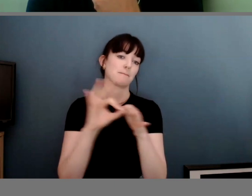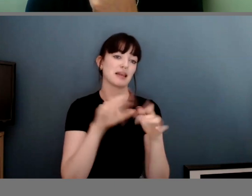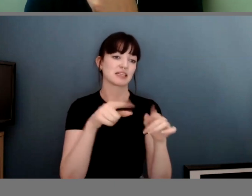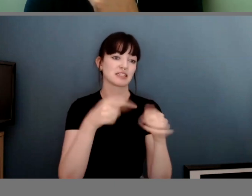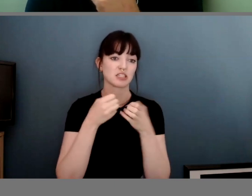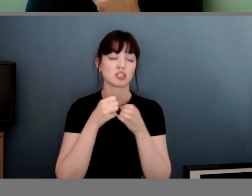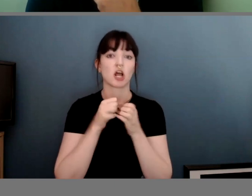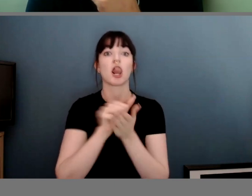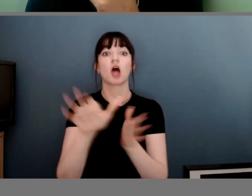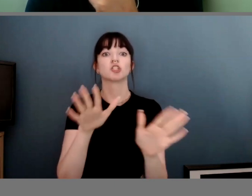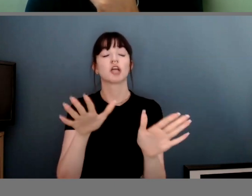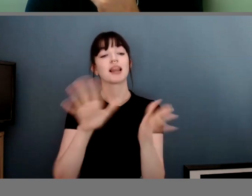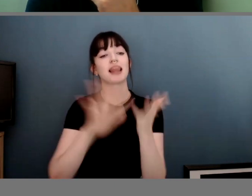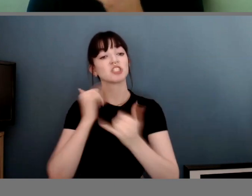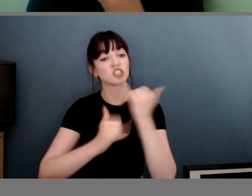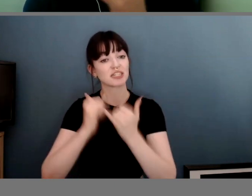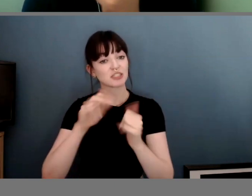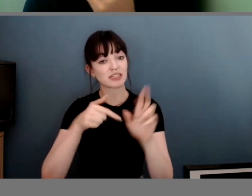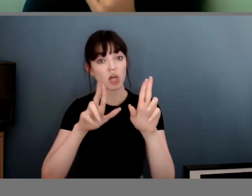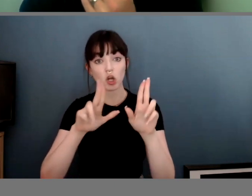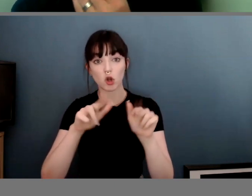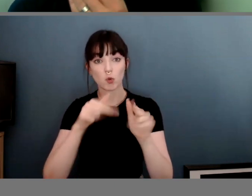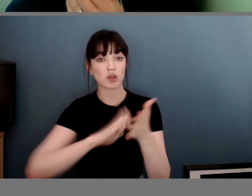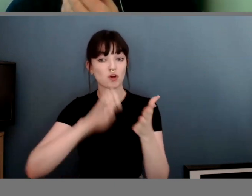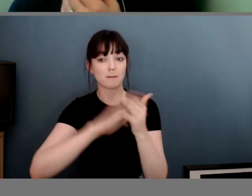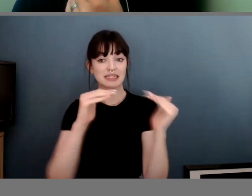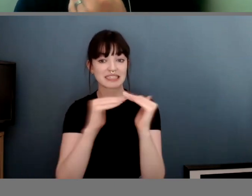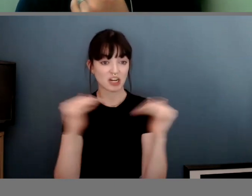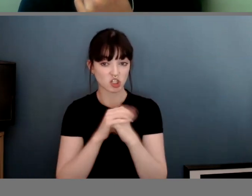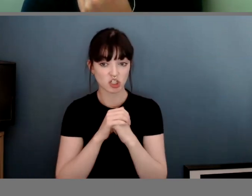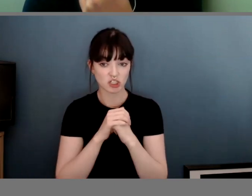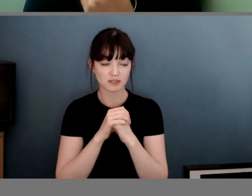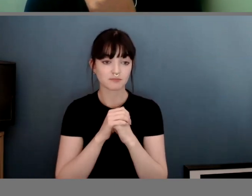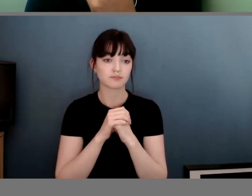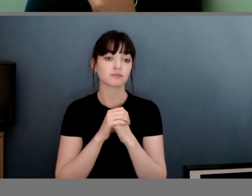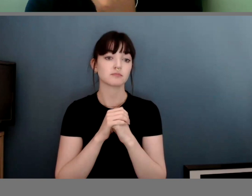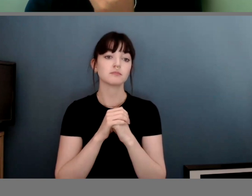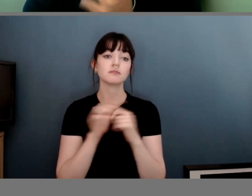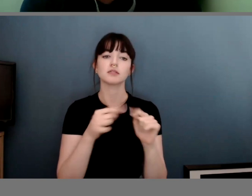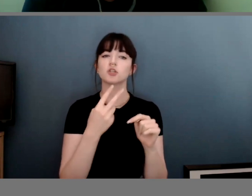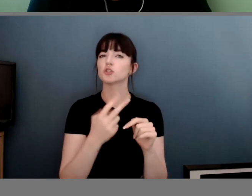this is a new European standard, it's two years or three years old. Around accessibility and